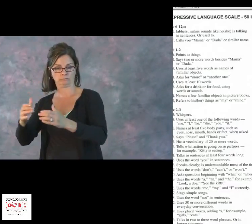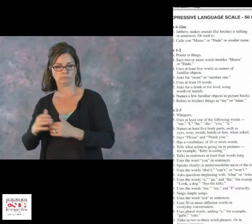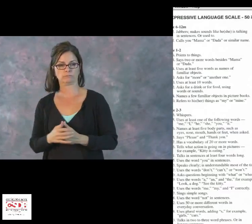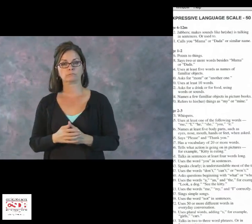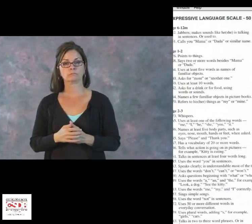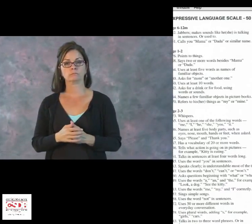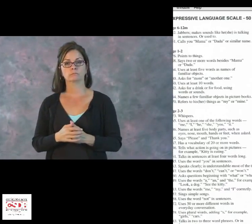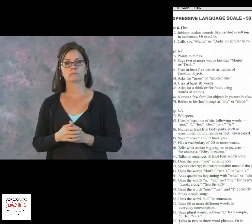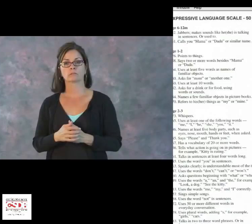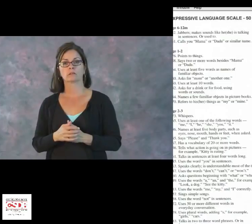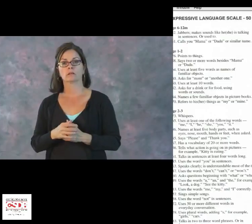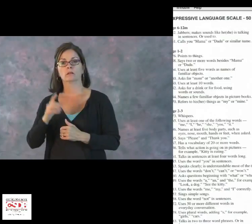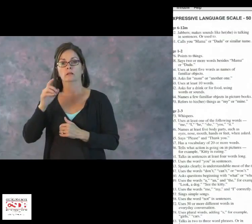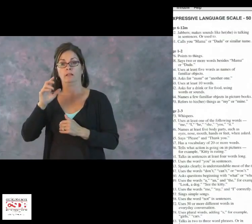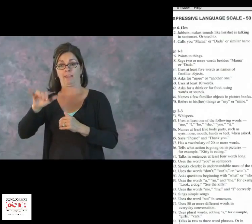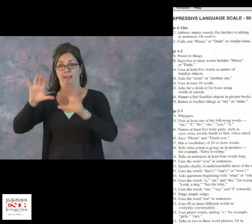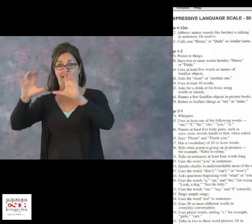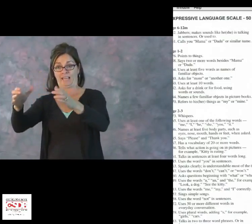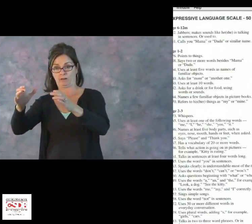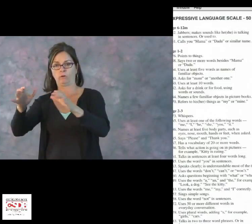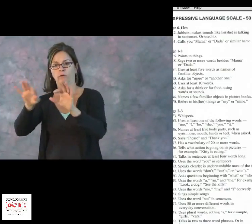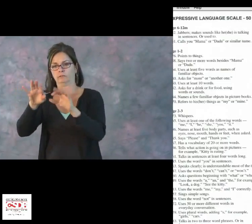The first item in that category says,